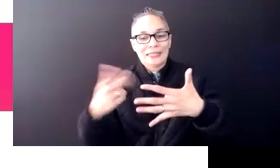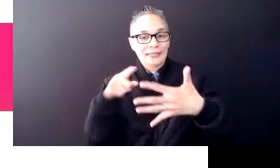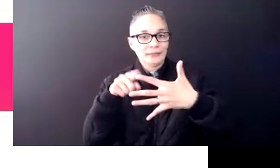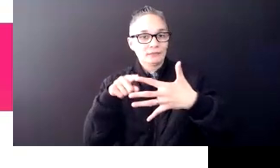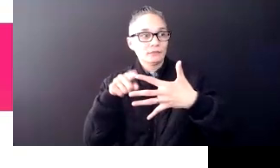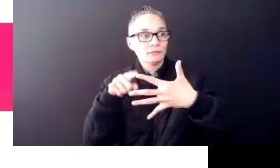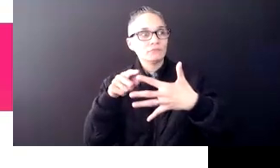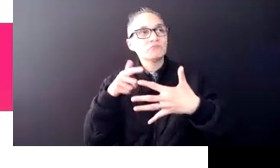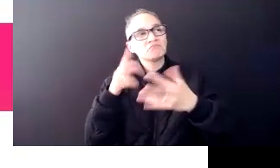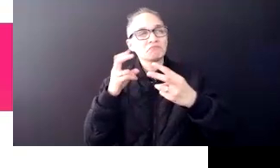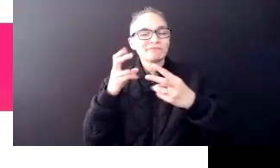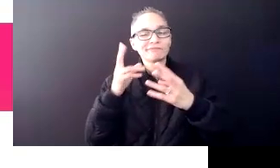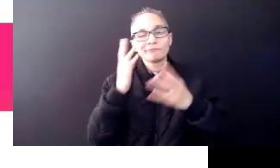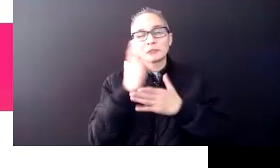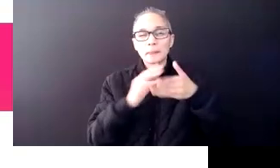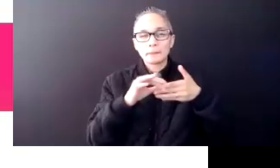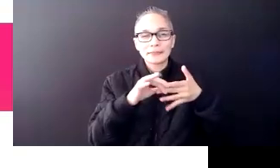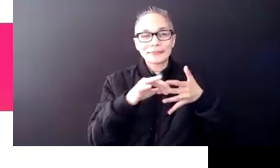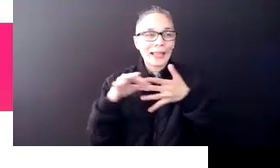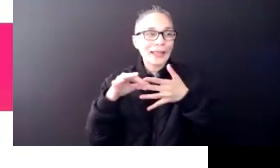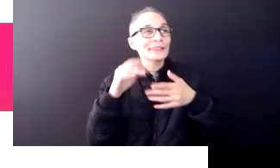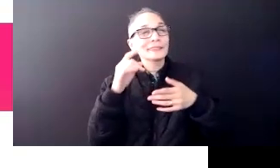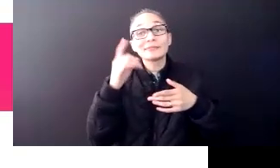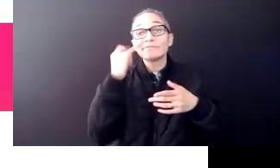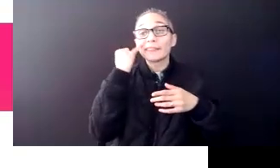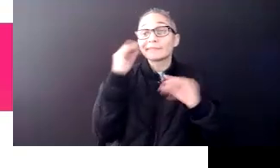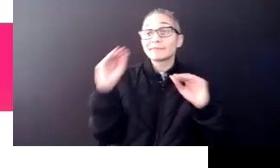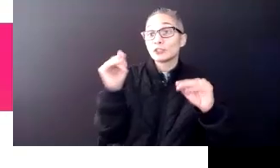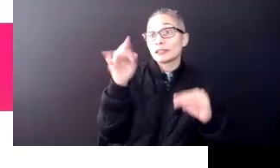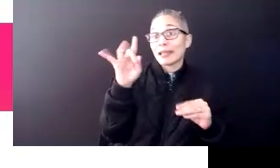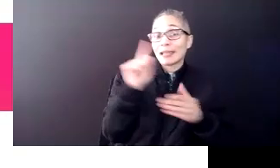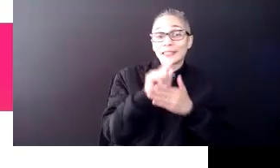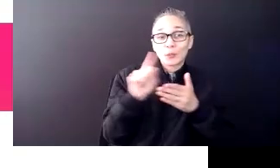for us, for an 18 week course, three unit course.